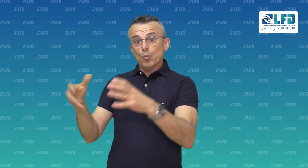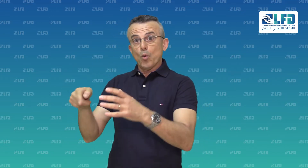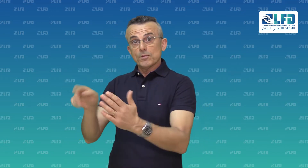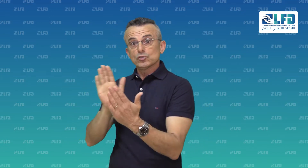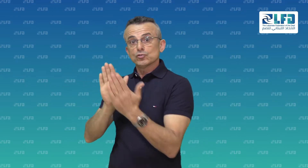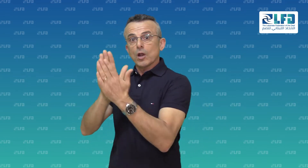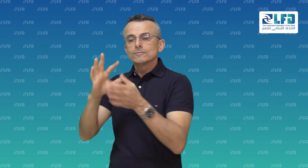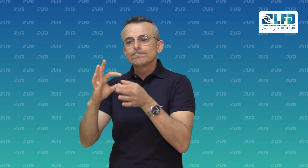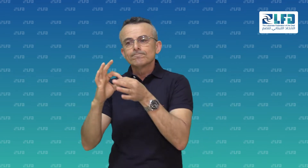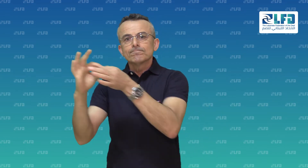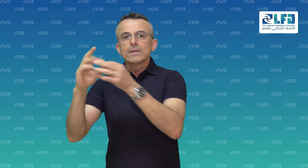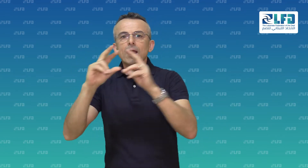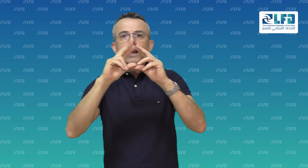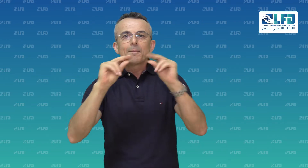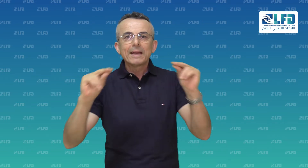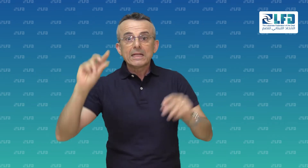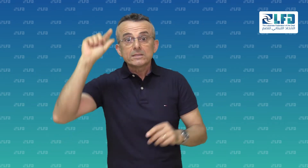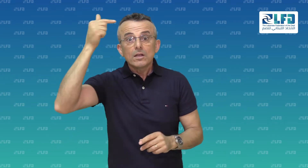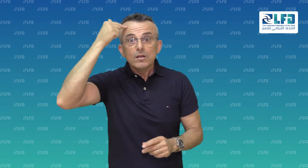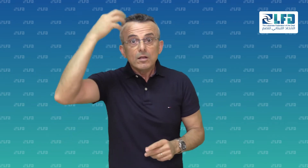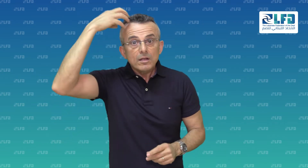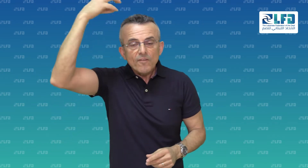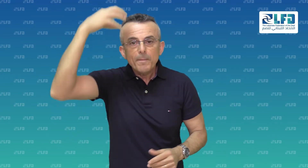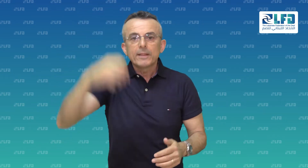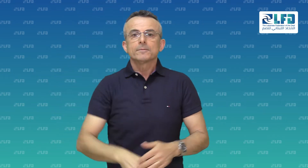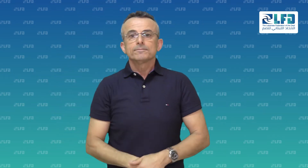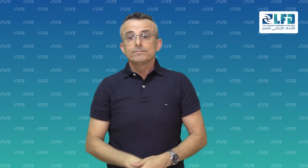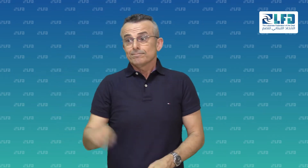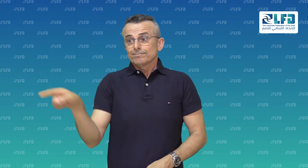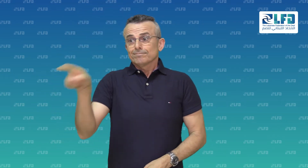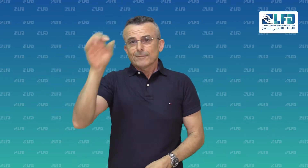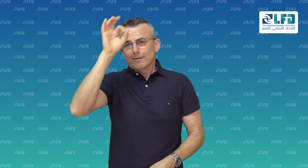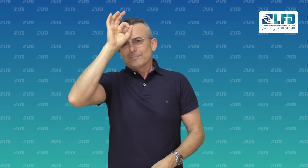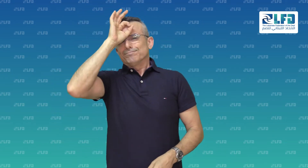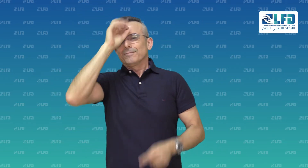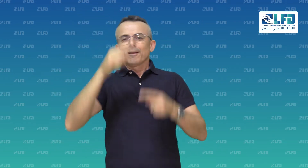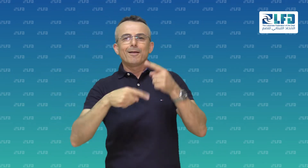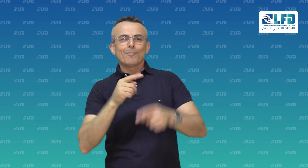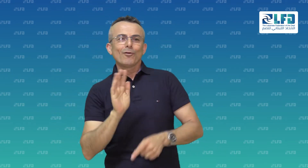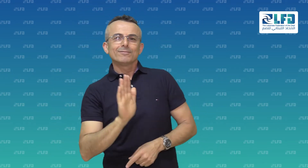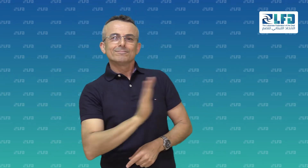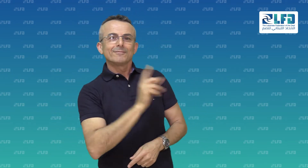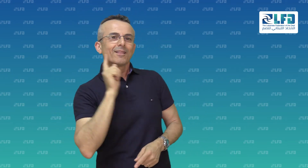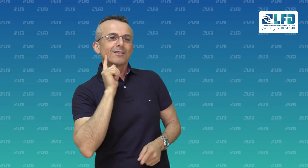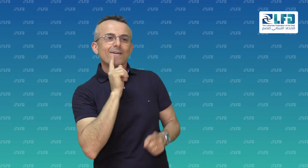Another challenge is with the Lebanese government. The government has little or no awareness of